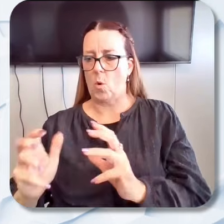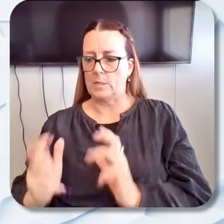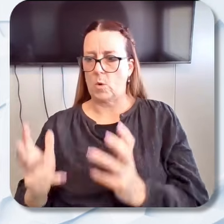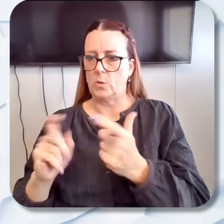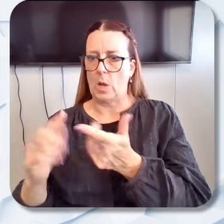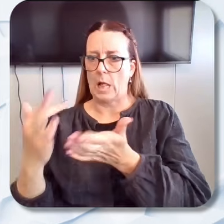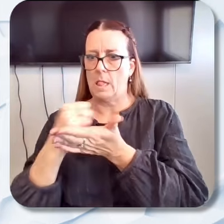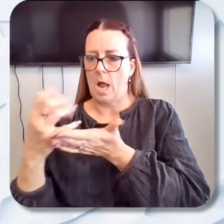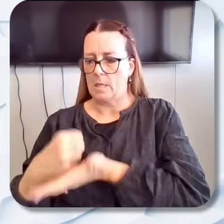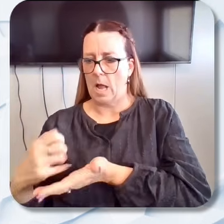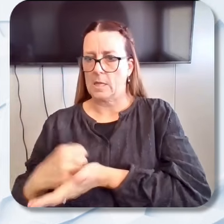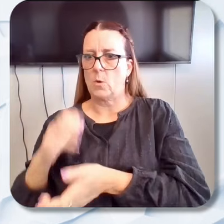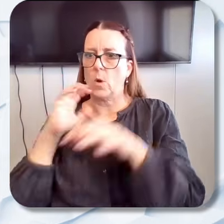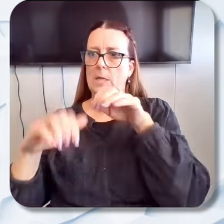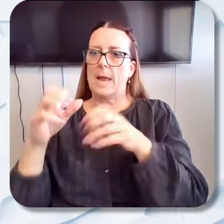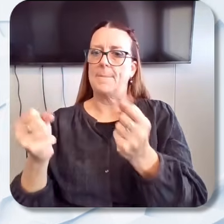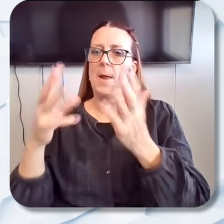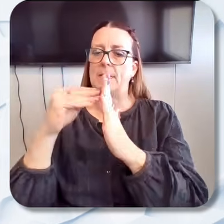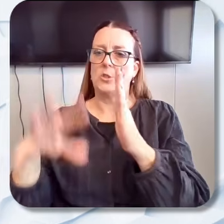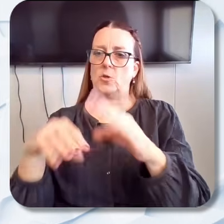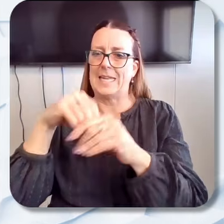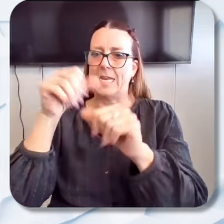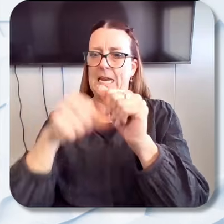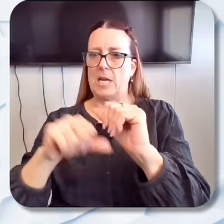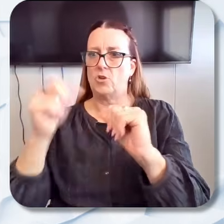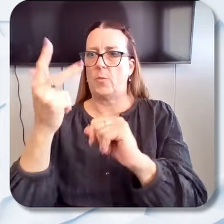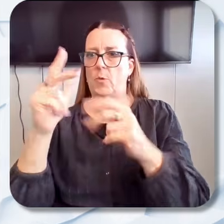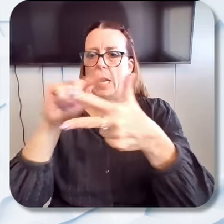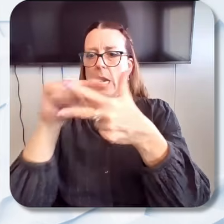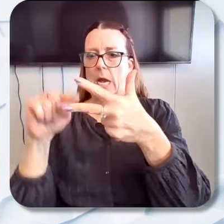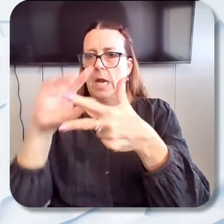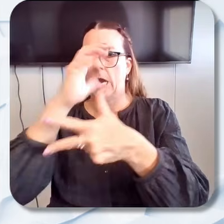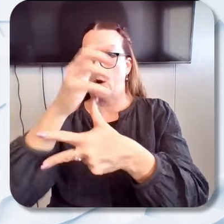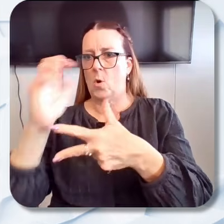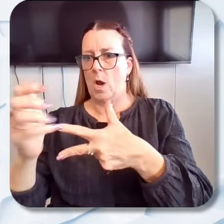And here's where you will enter how many students fall into each of those 3 categories.